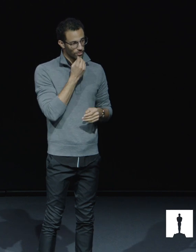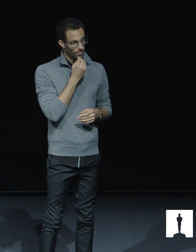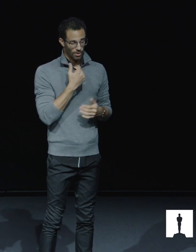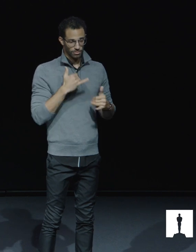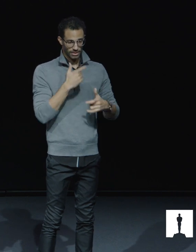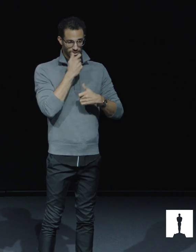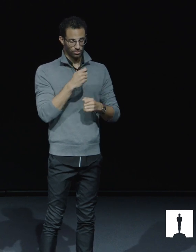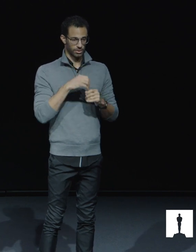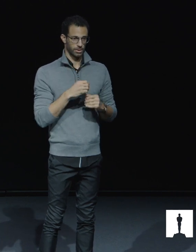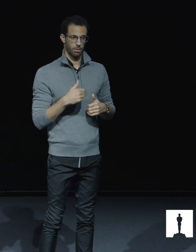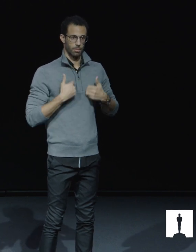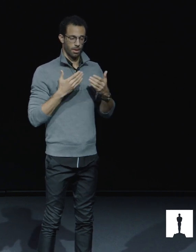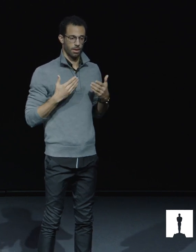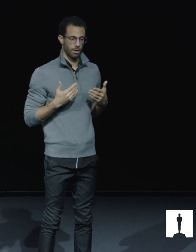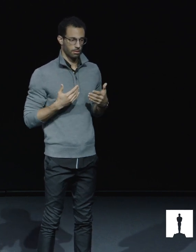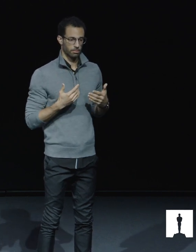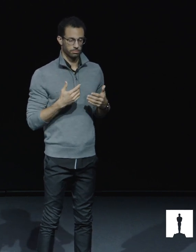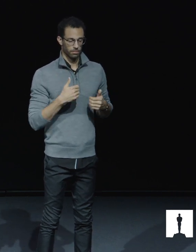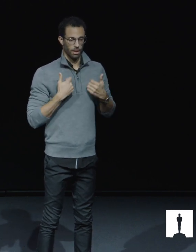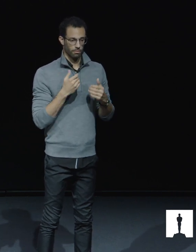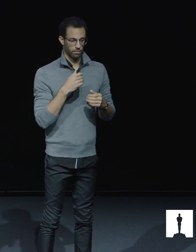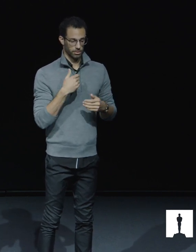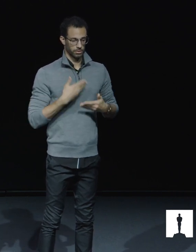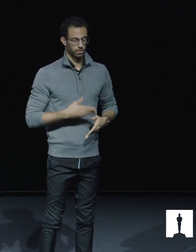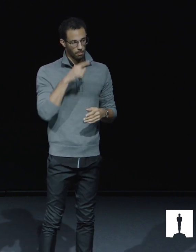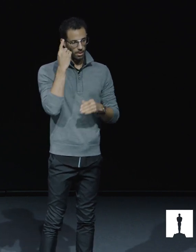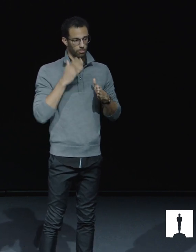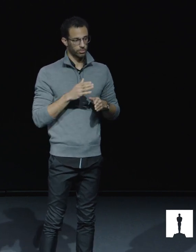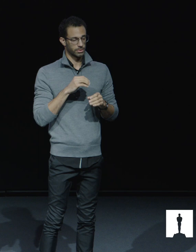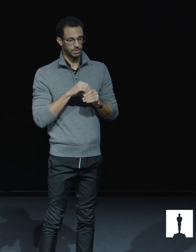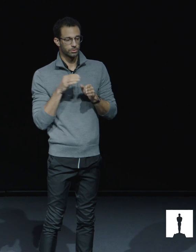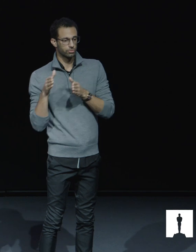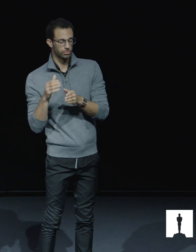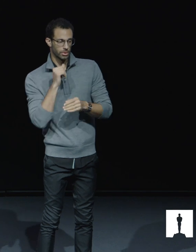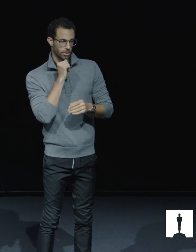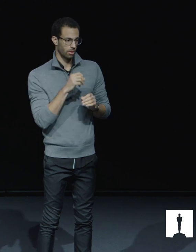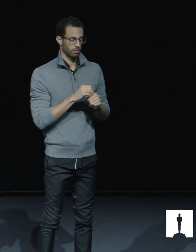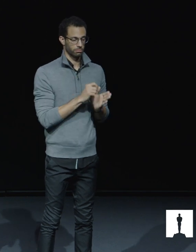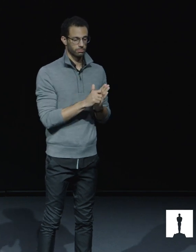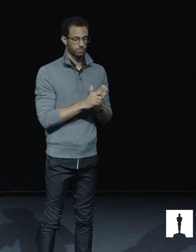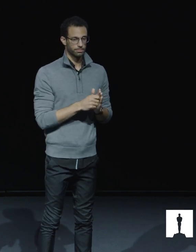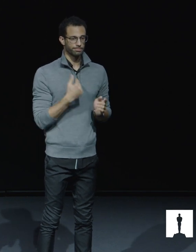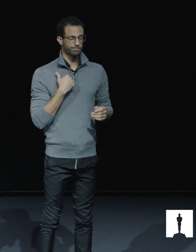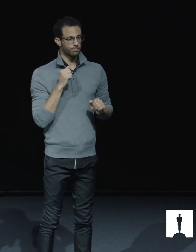movie screen. But most days I devise and speculate. It is the idea of Black film that will always